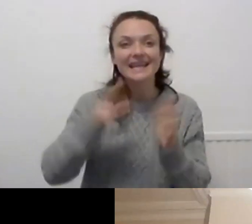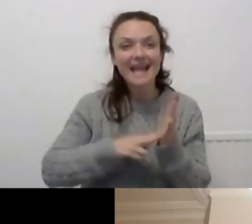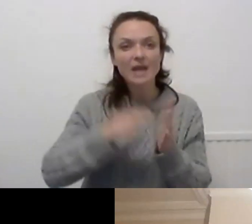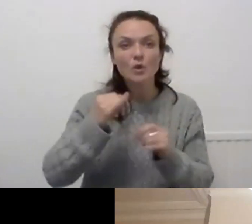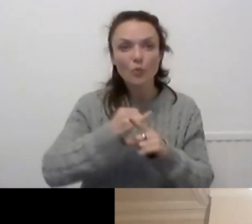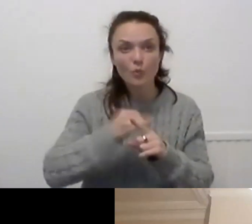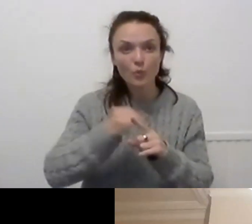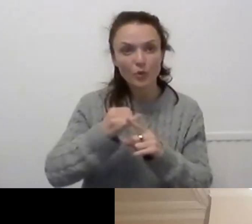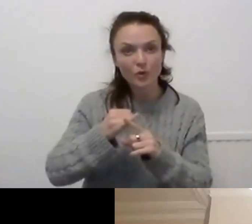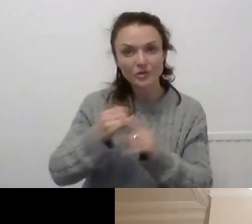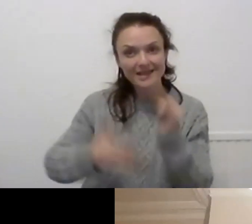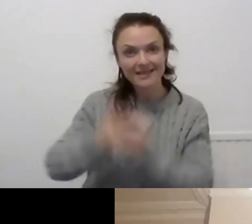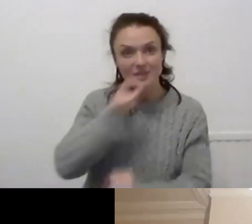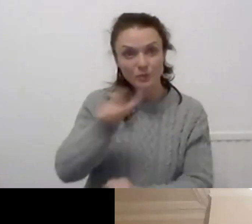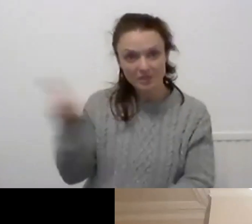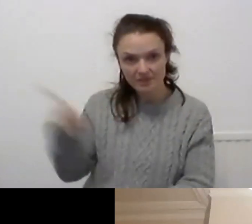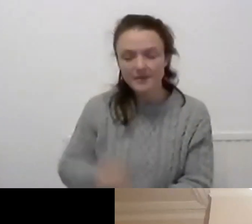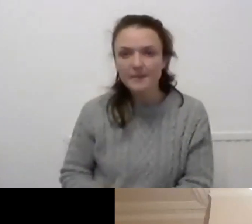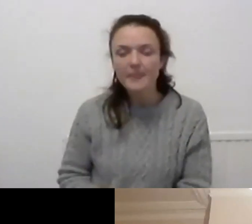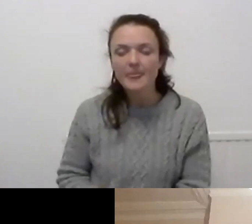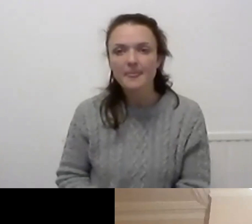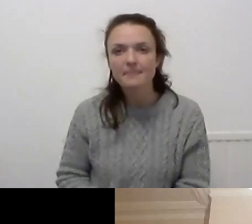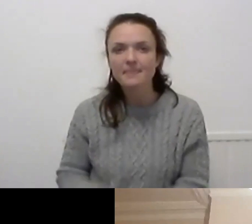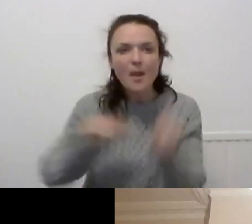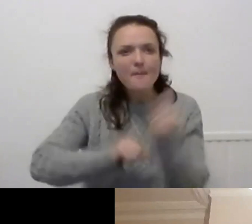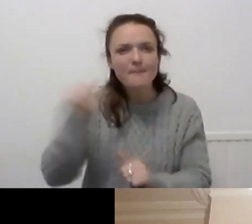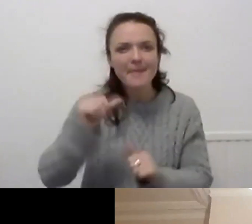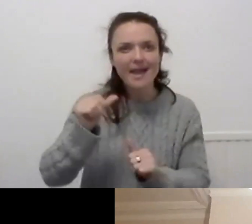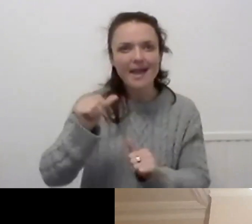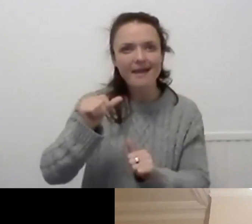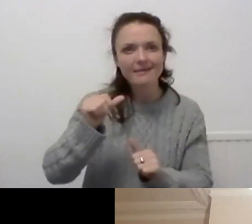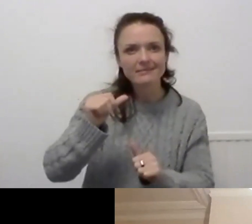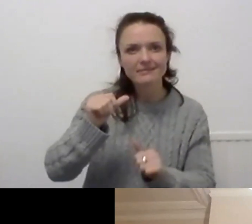One of the best moments of the last year for me was a few weeks ago, I'd had my COVID vaccine